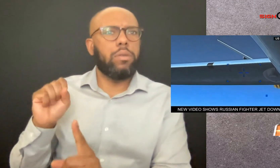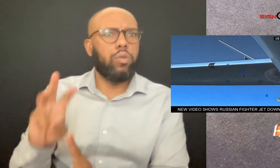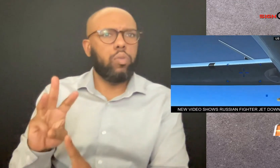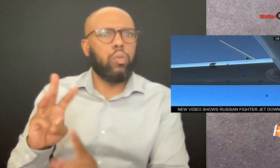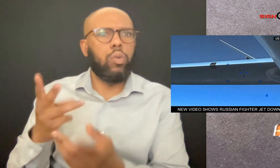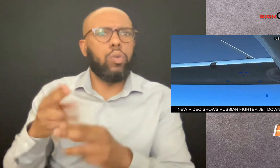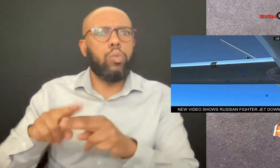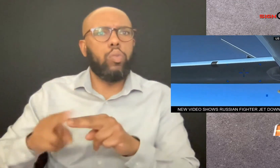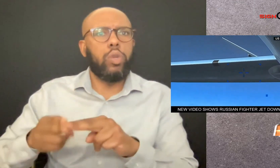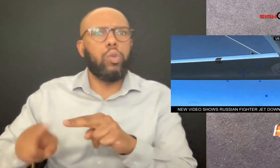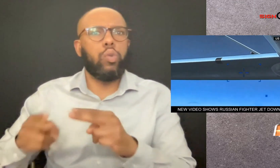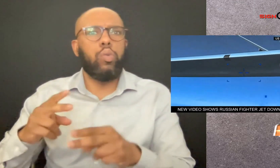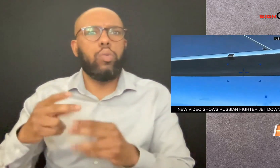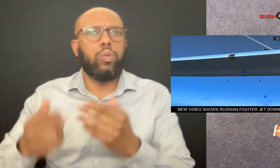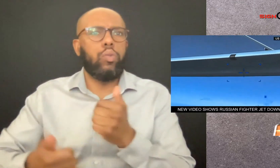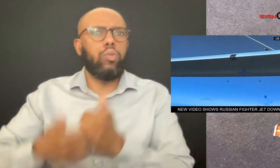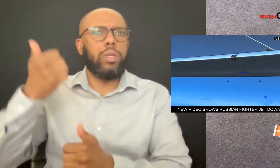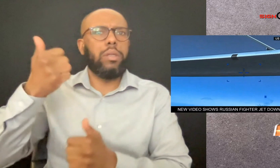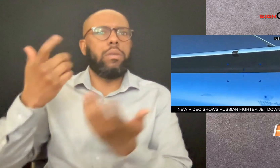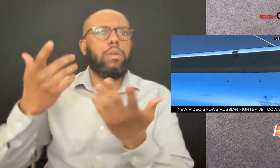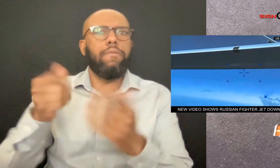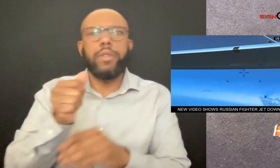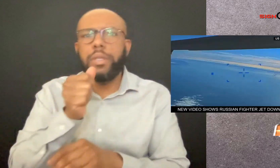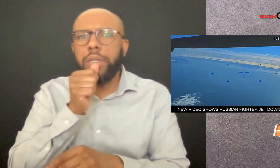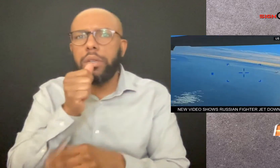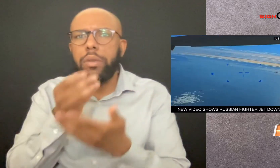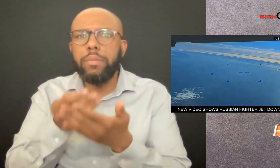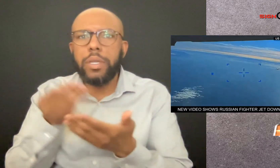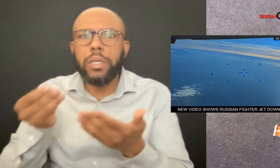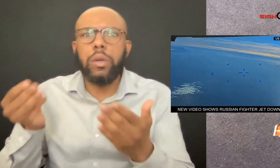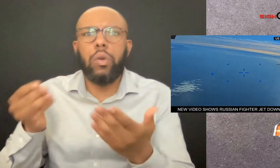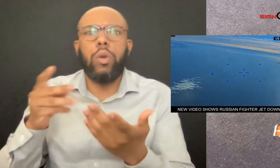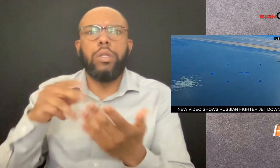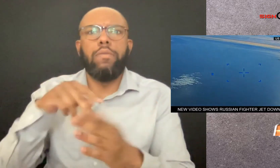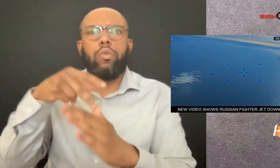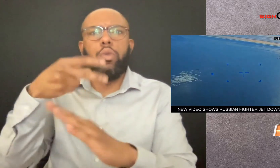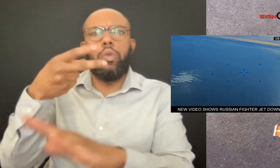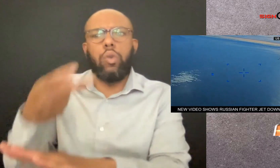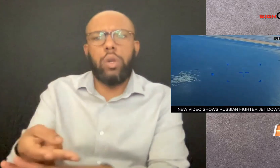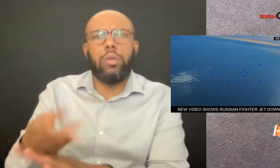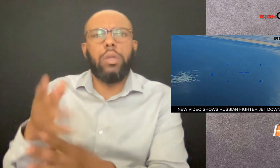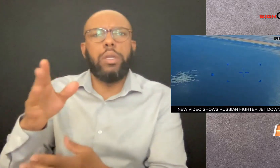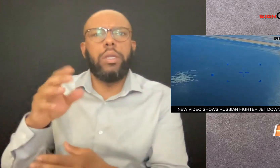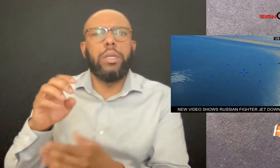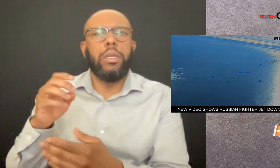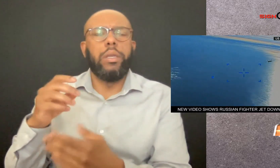To us officials say The Operators remotely wipe sensitive software to reduce the risk